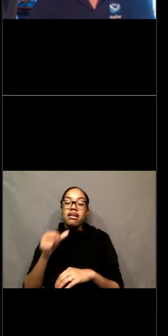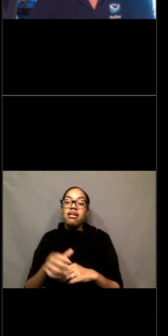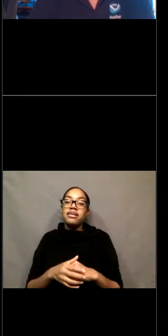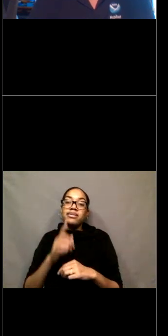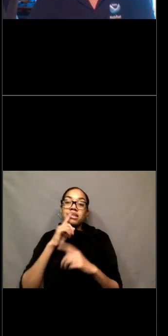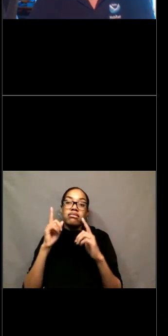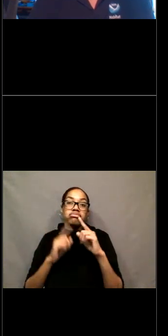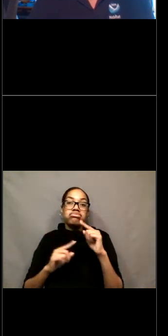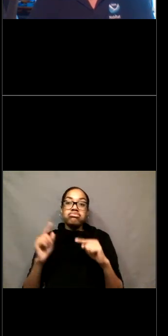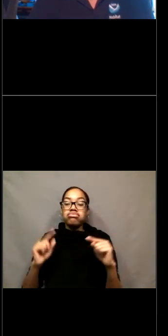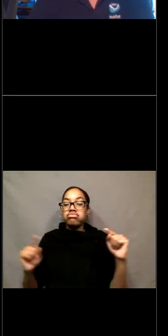that we can use to age them.